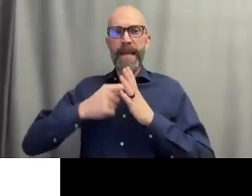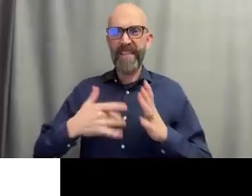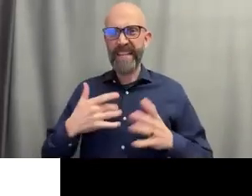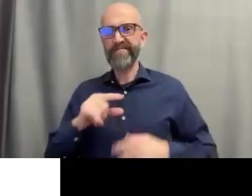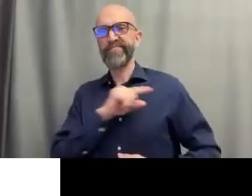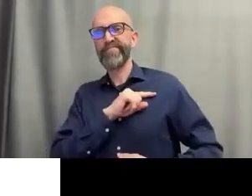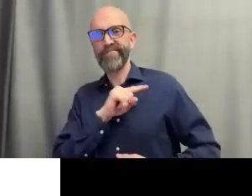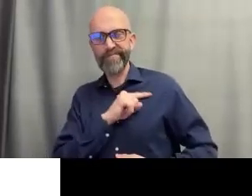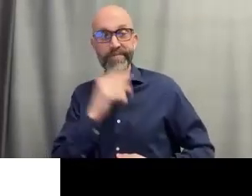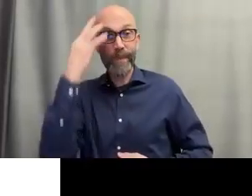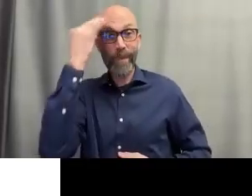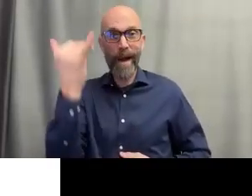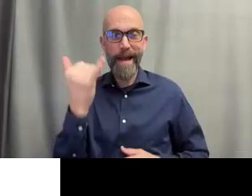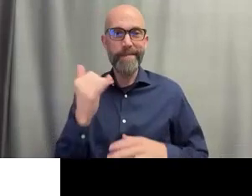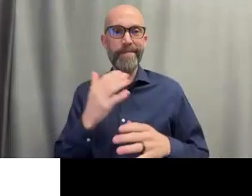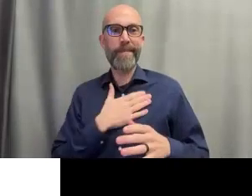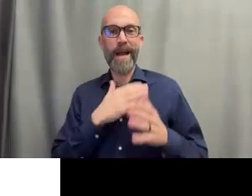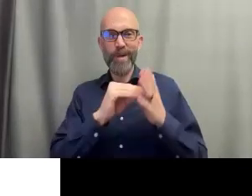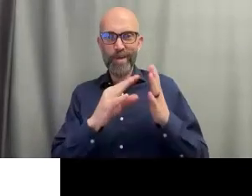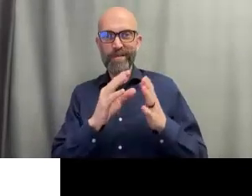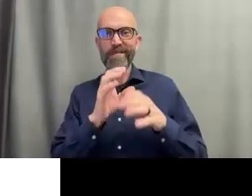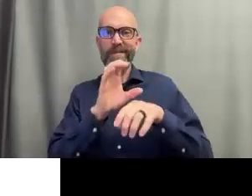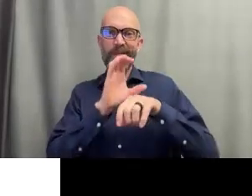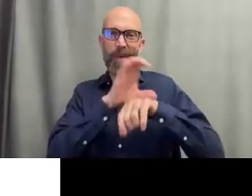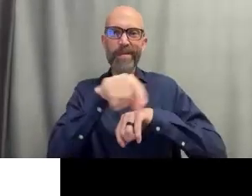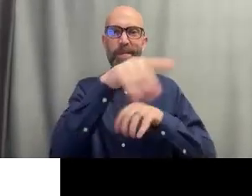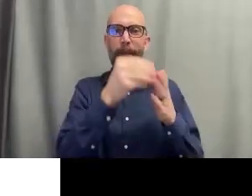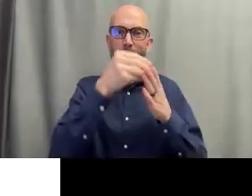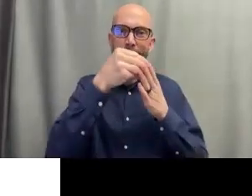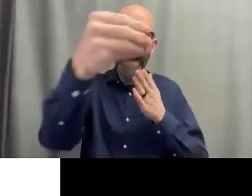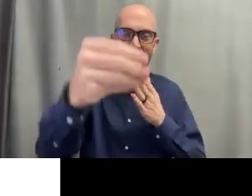because I was making my students buy a $112 textbook,